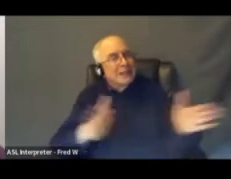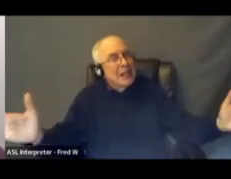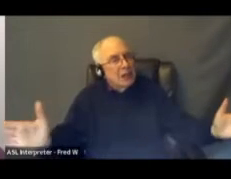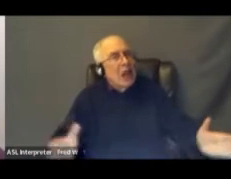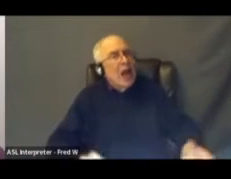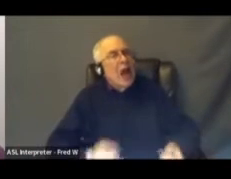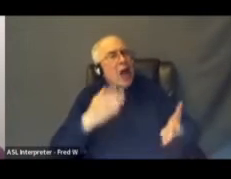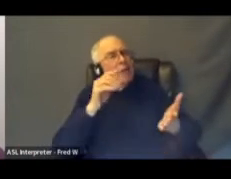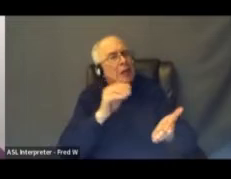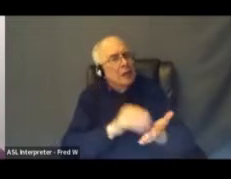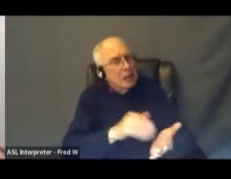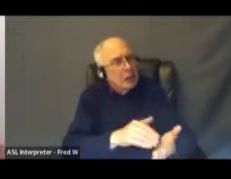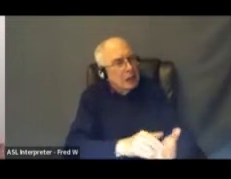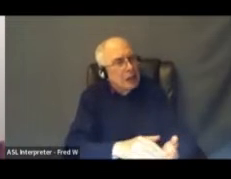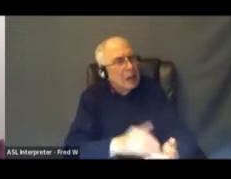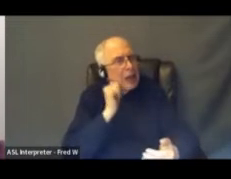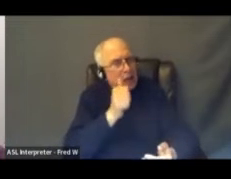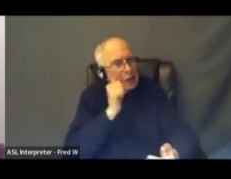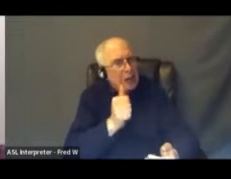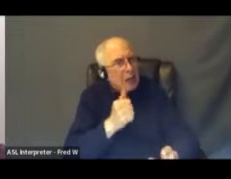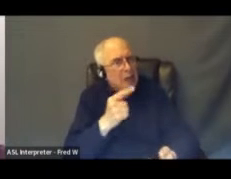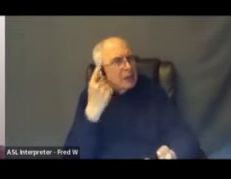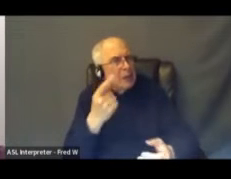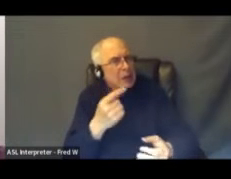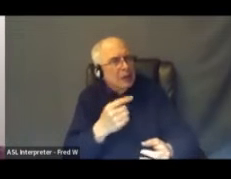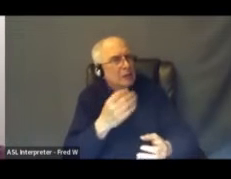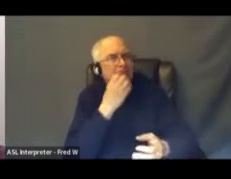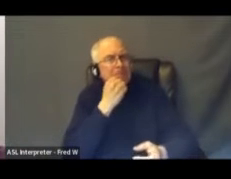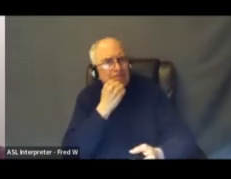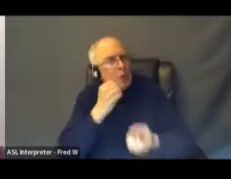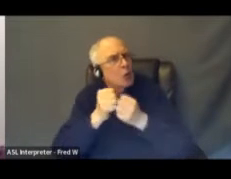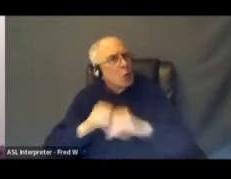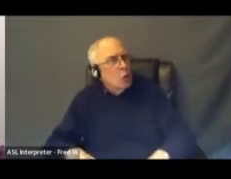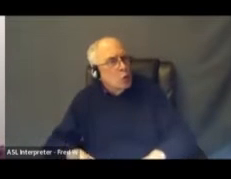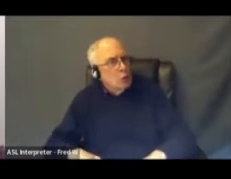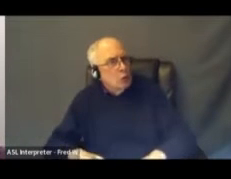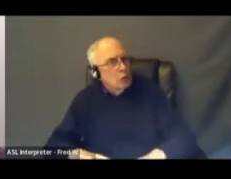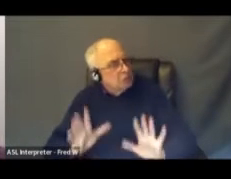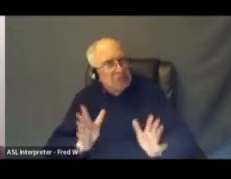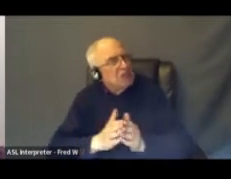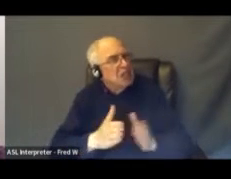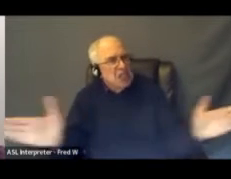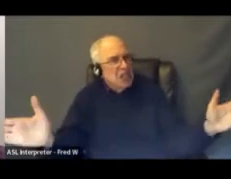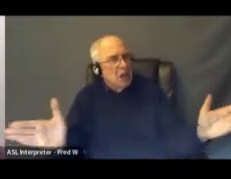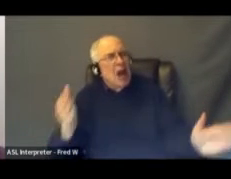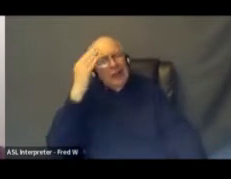are important to you? And having to reframe that, just in general, we know that every day in every situation can be